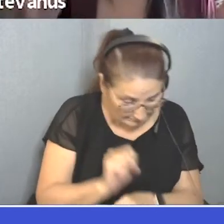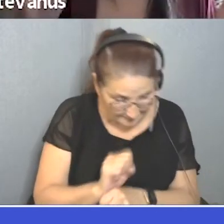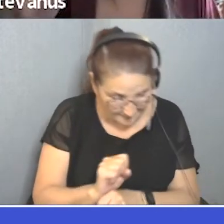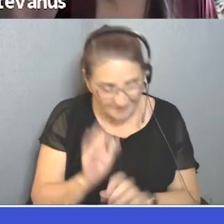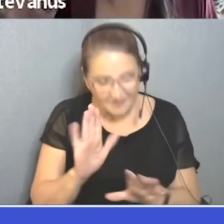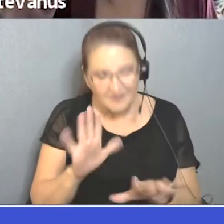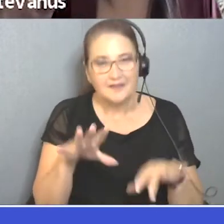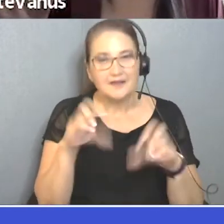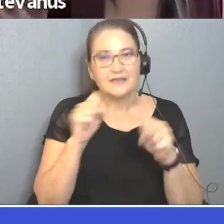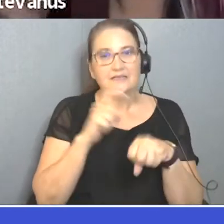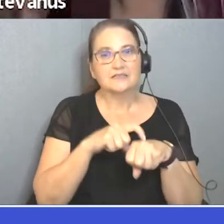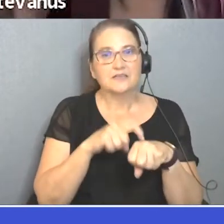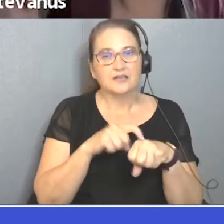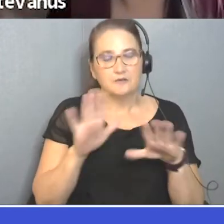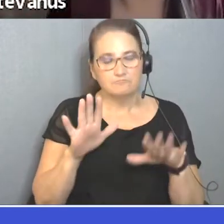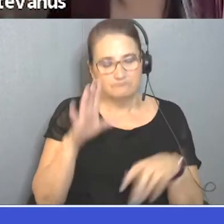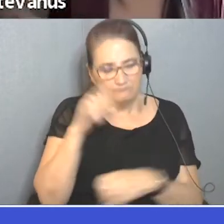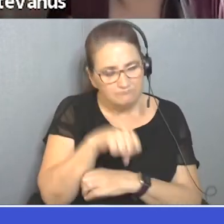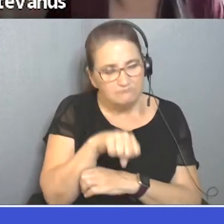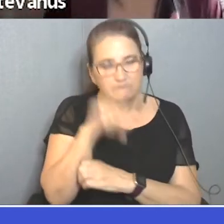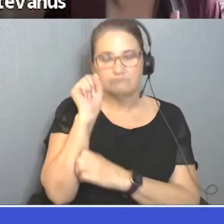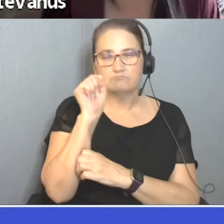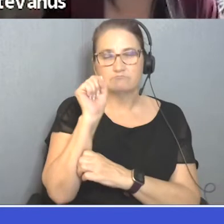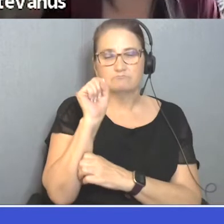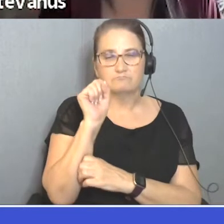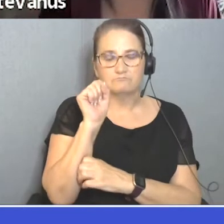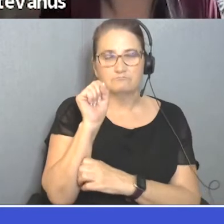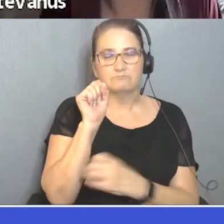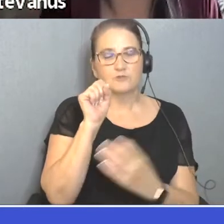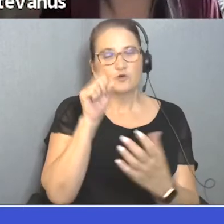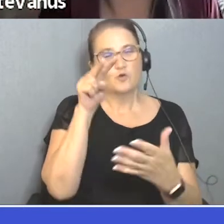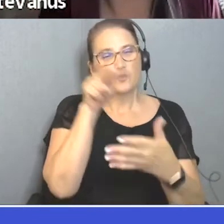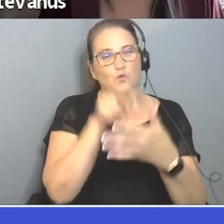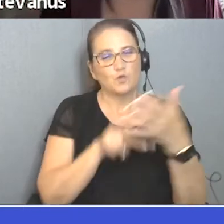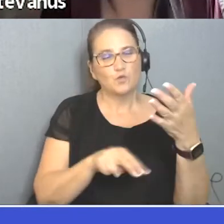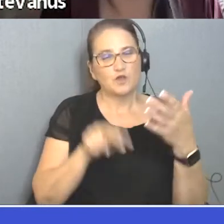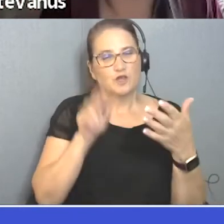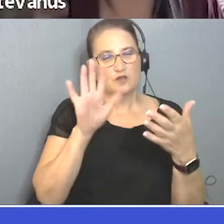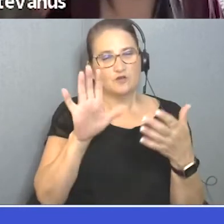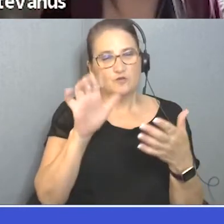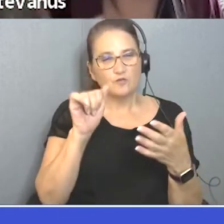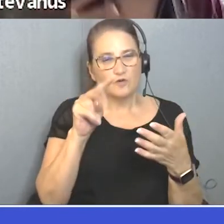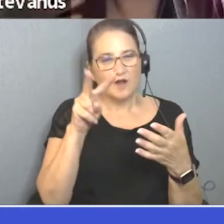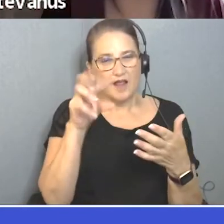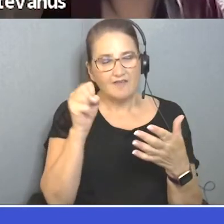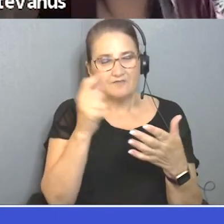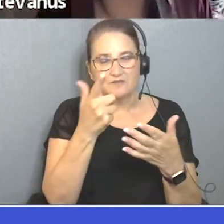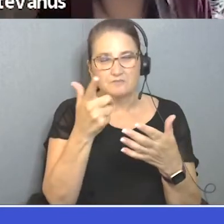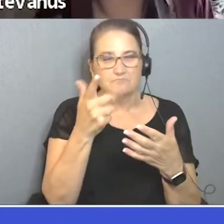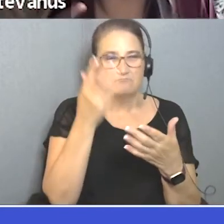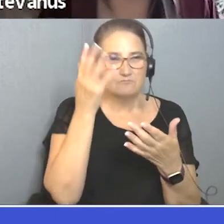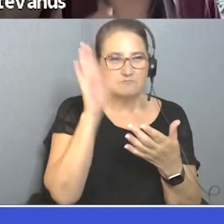I see heads down. So kind of take a moment to pick your head up, look at the canvas you just filled in,